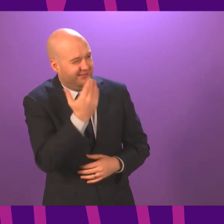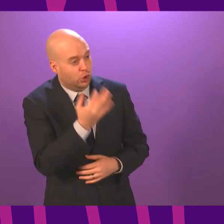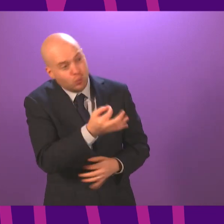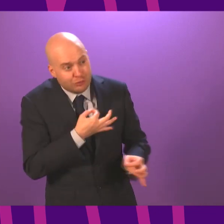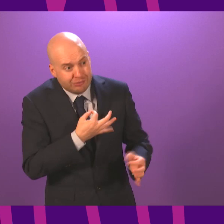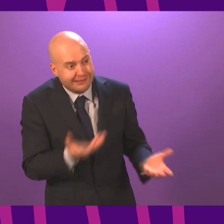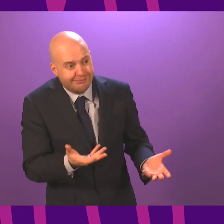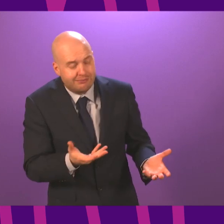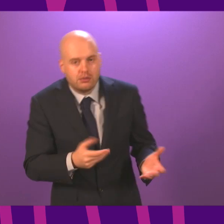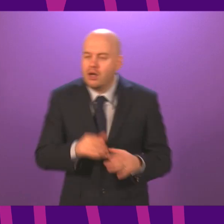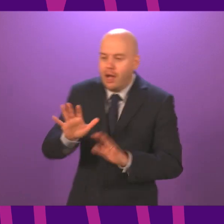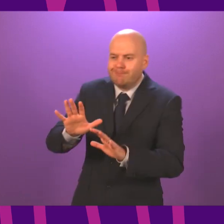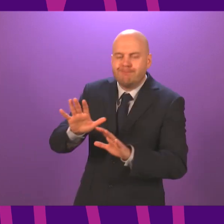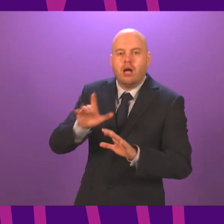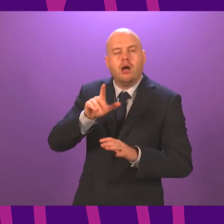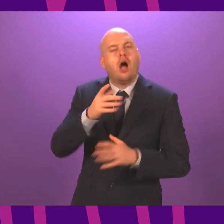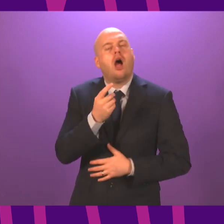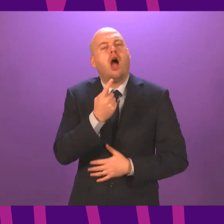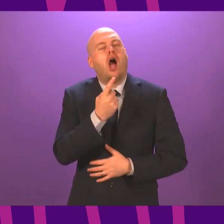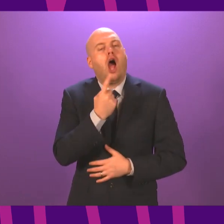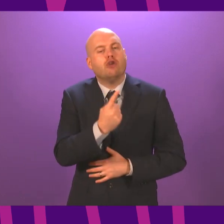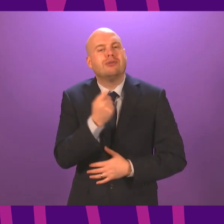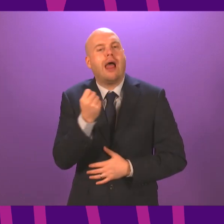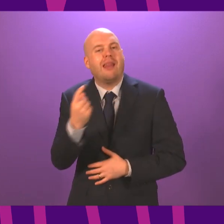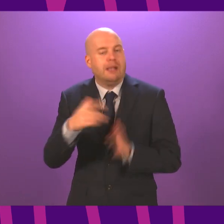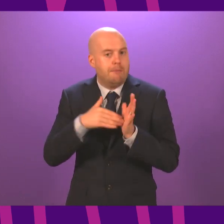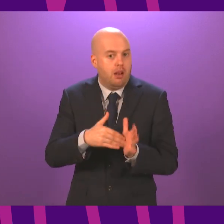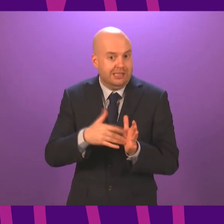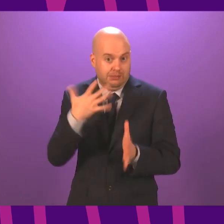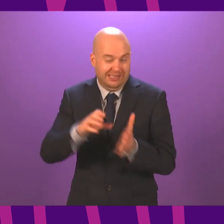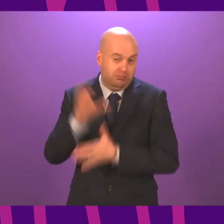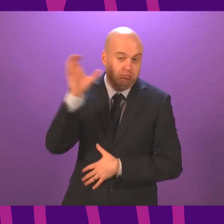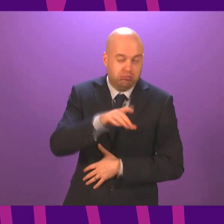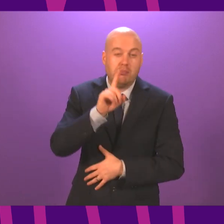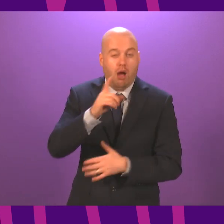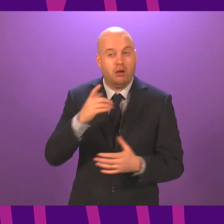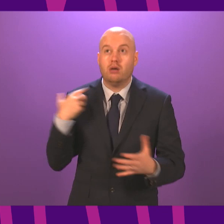£111 million, but at its full extent the spend will eventually be £4 billion. Is